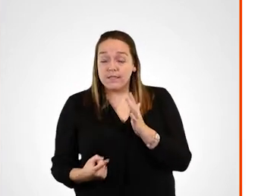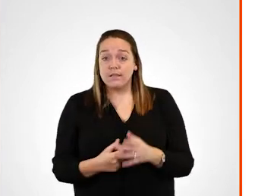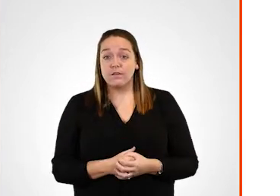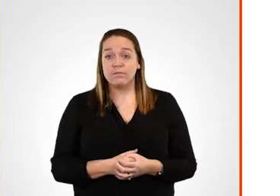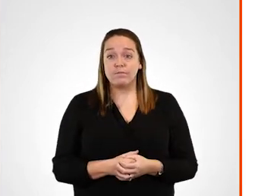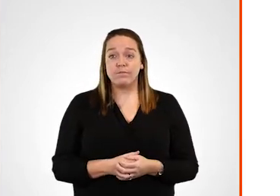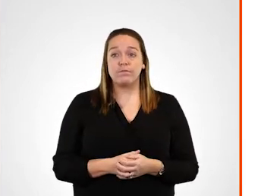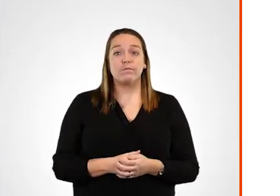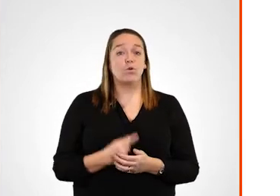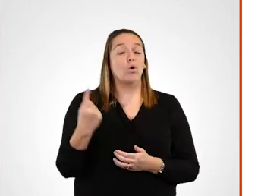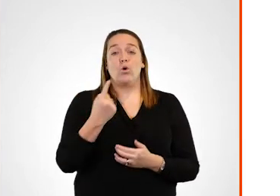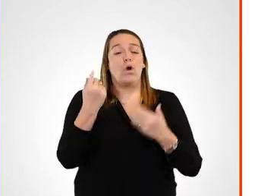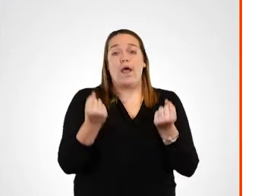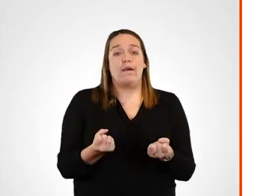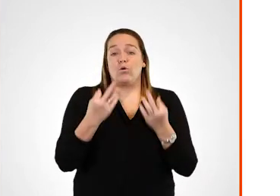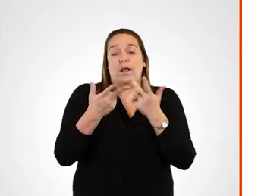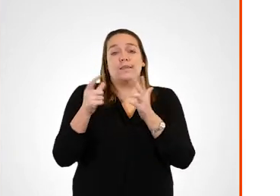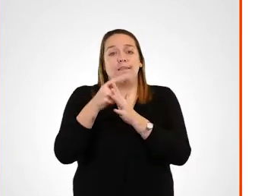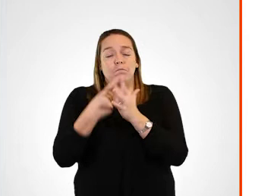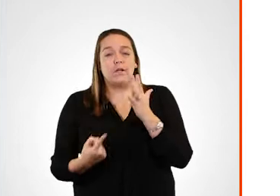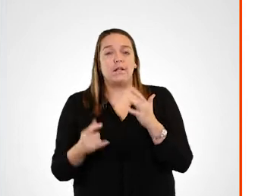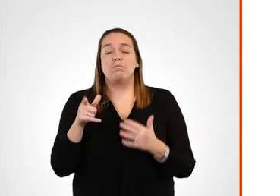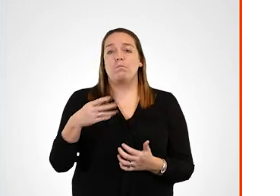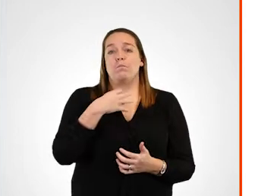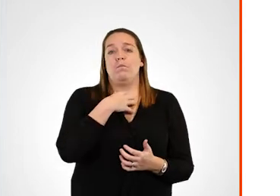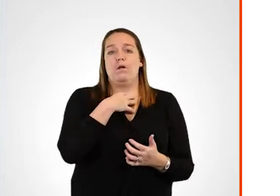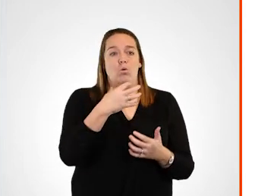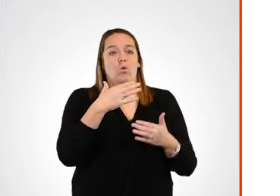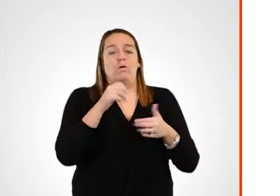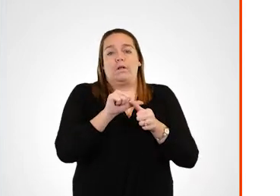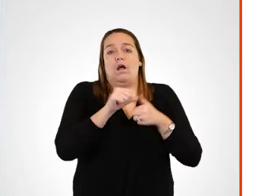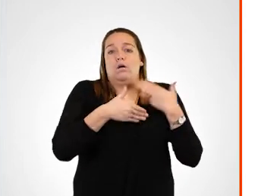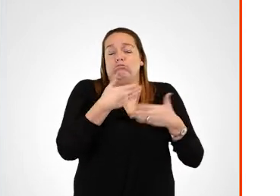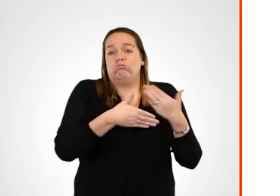those without a secondary disability may be inclined to perform better;